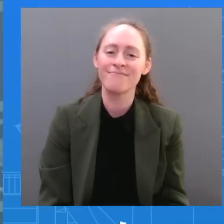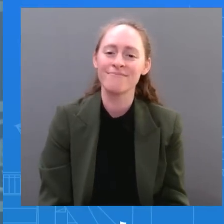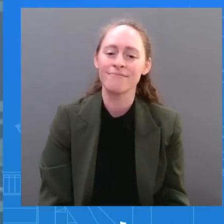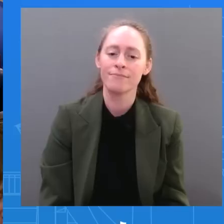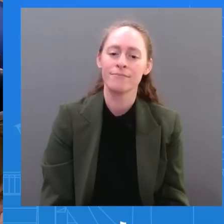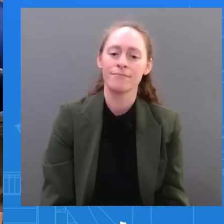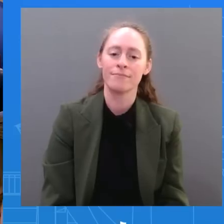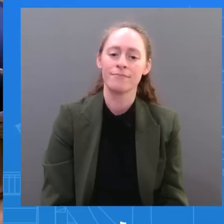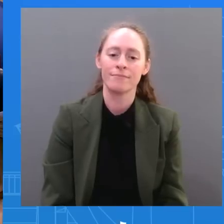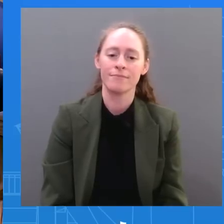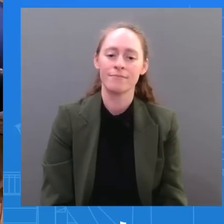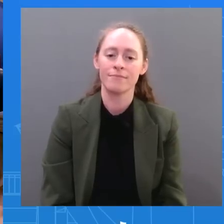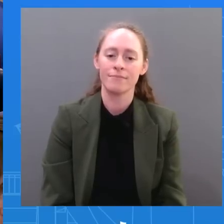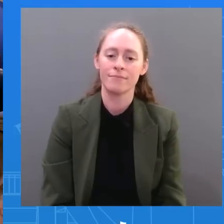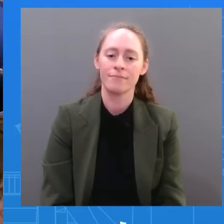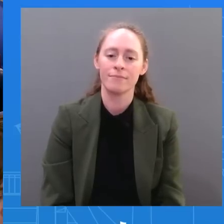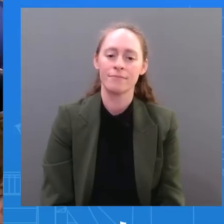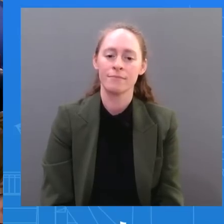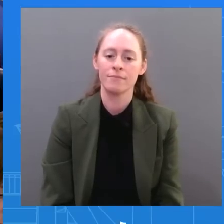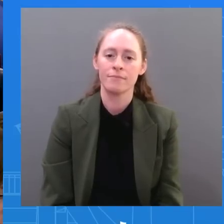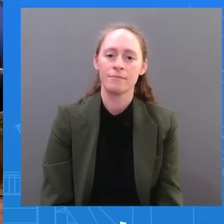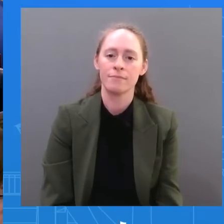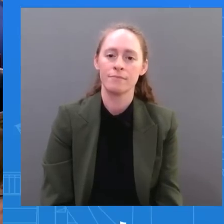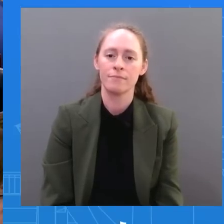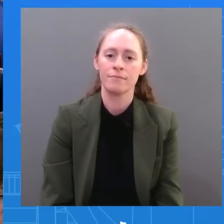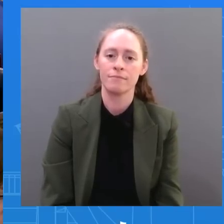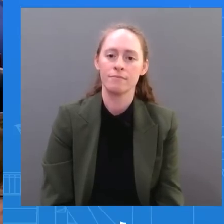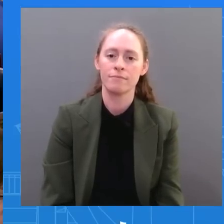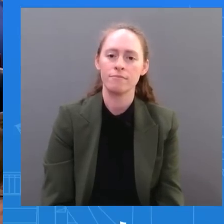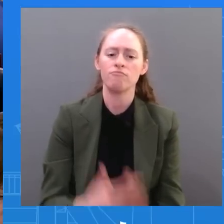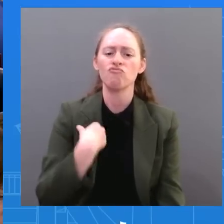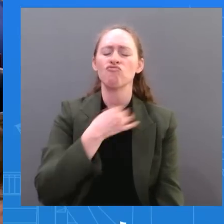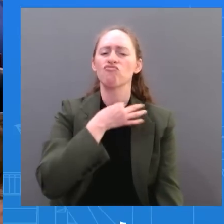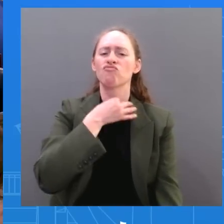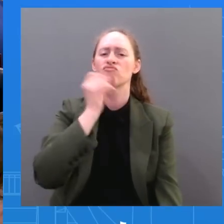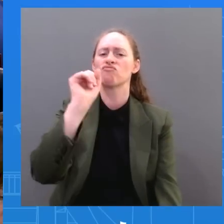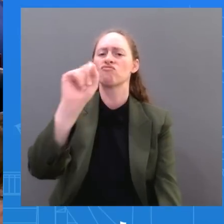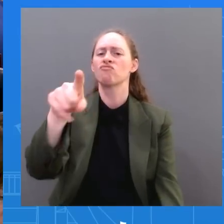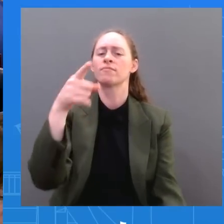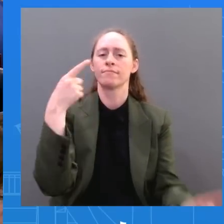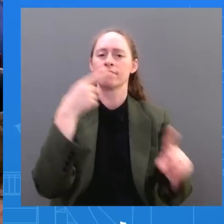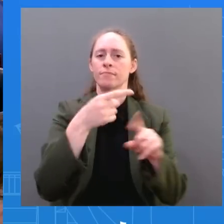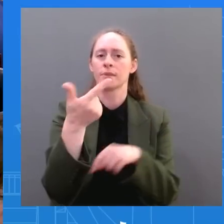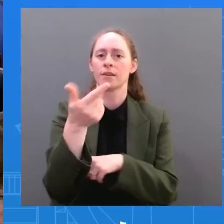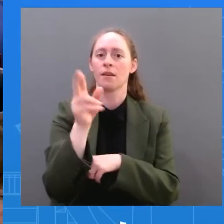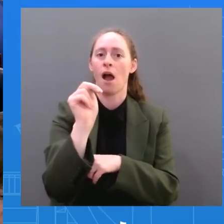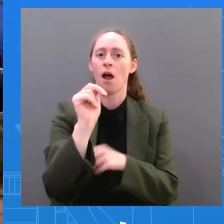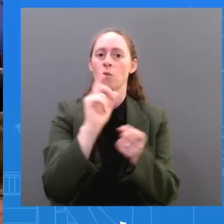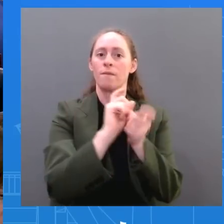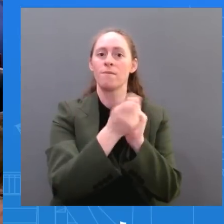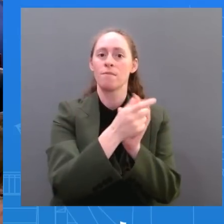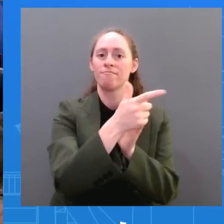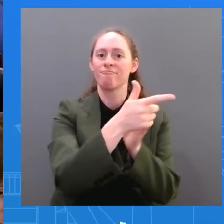Is there anything or any consideration that the administration can do when it comes to regulating military-style ammunition,